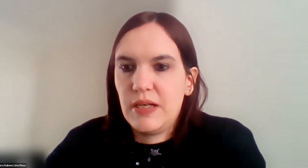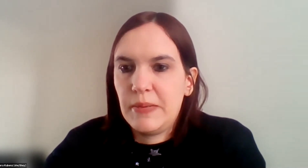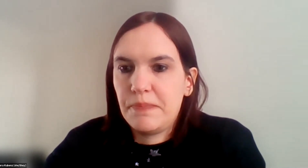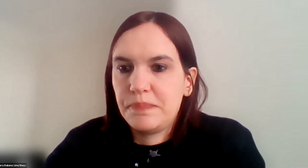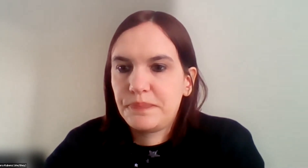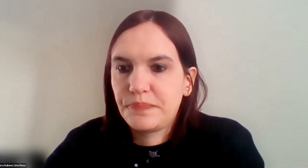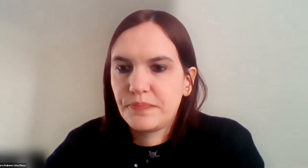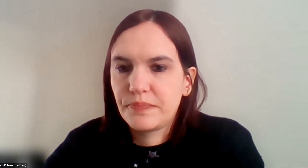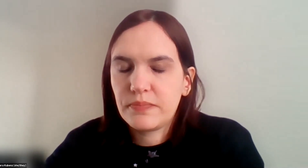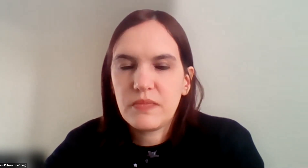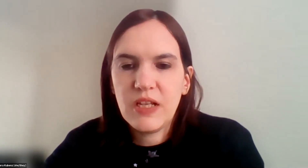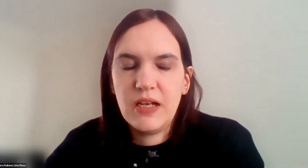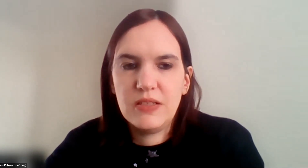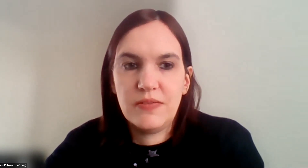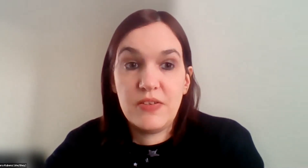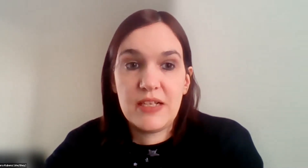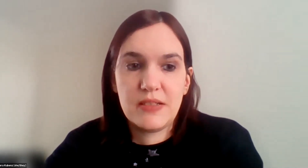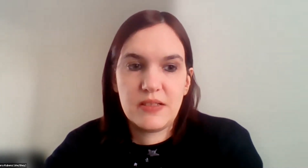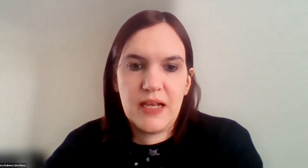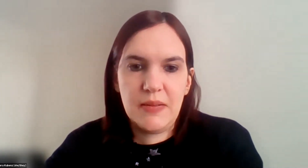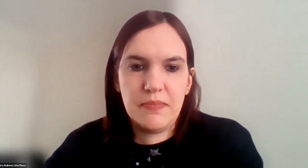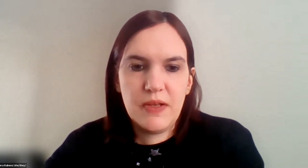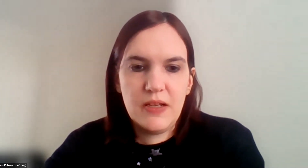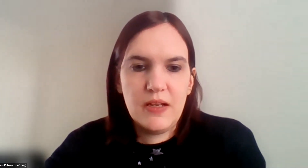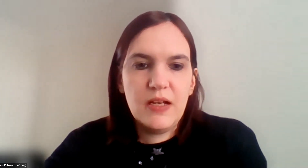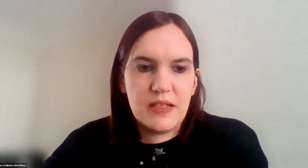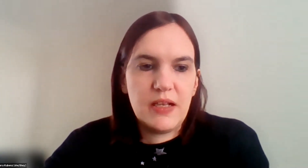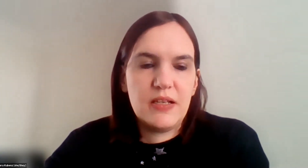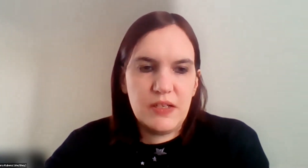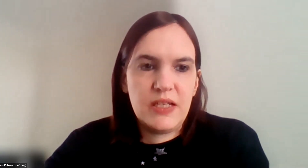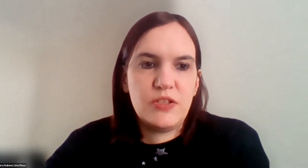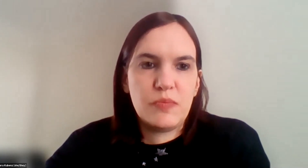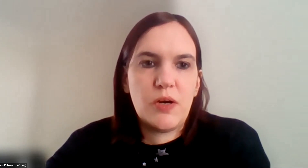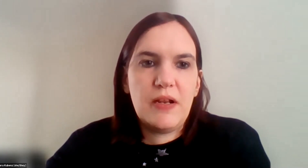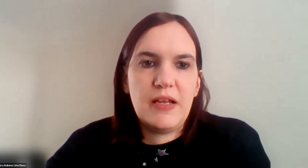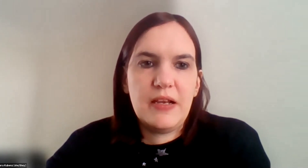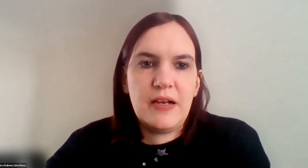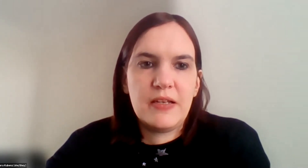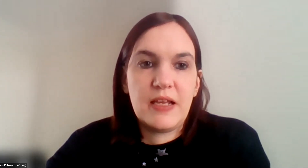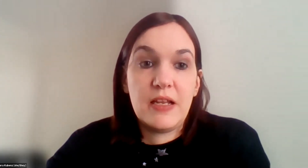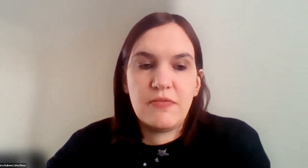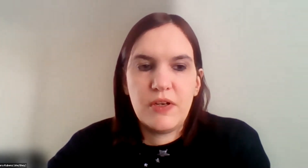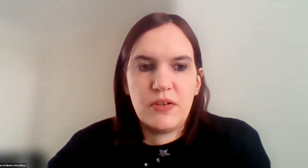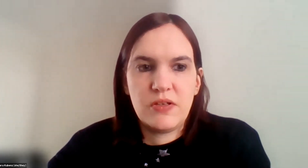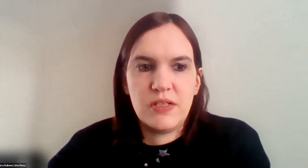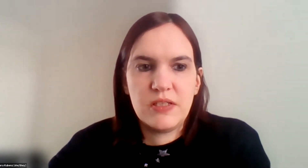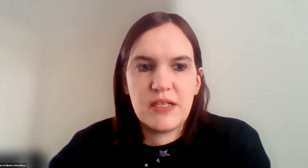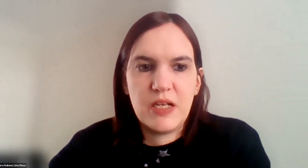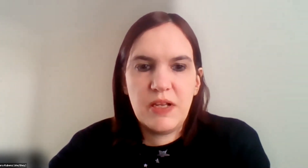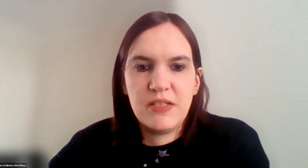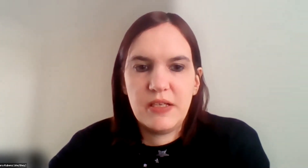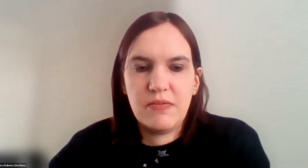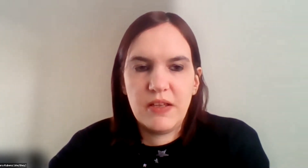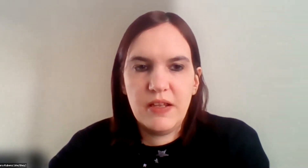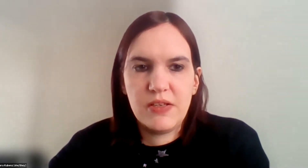sort of address the issues properly and again that focus on sustainability, rather